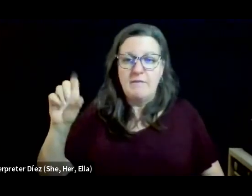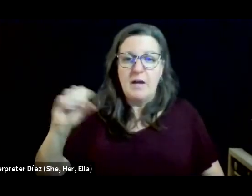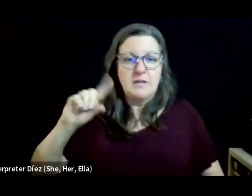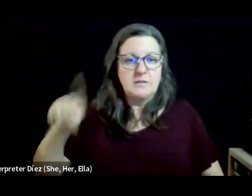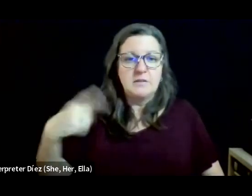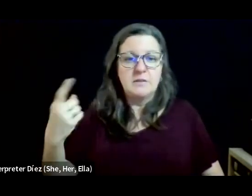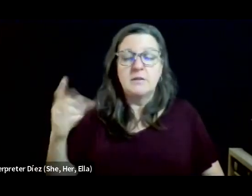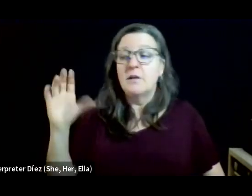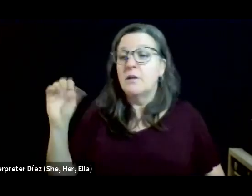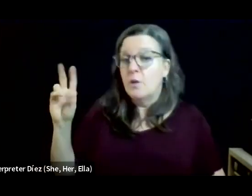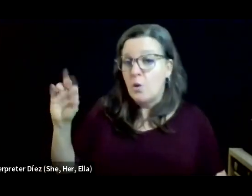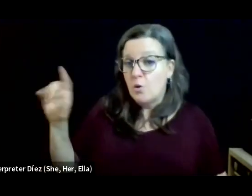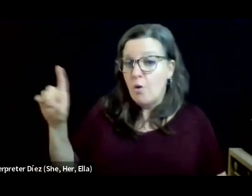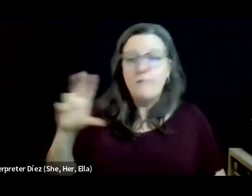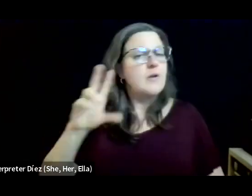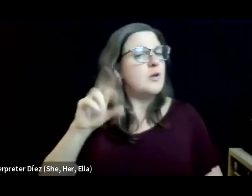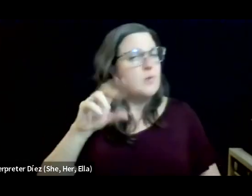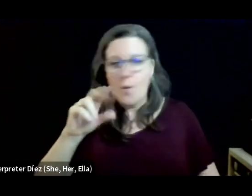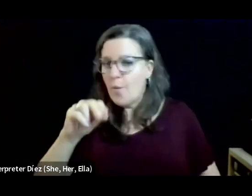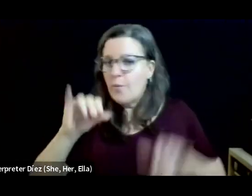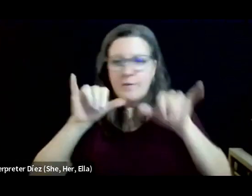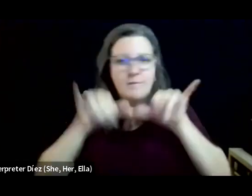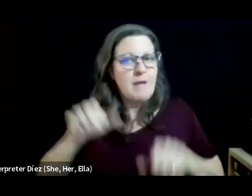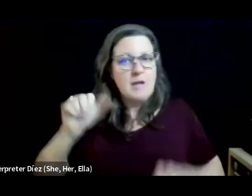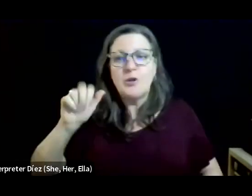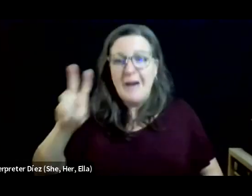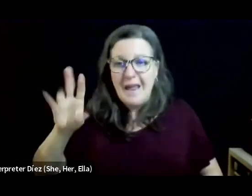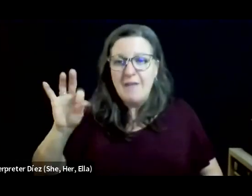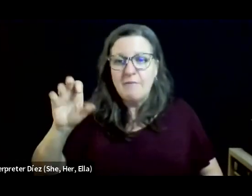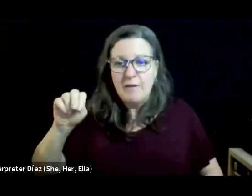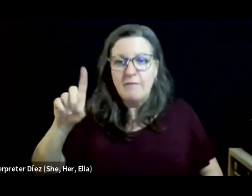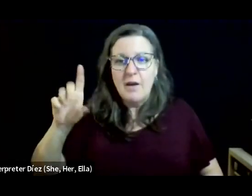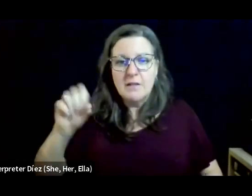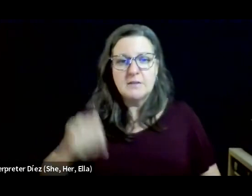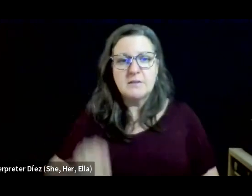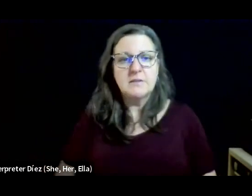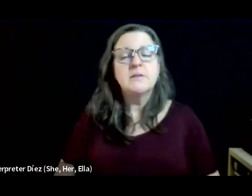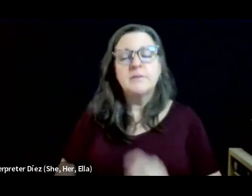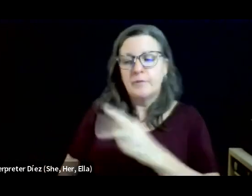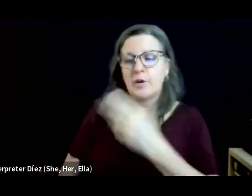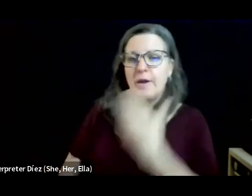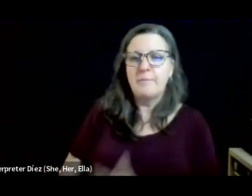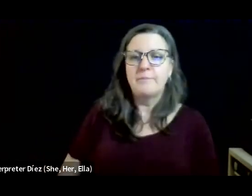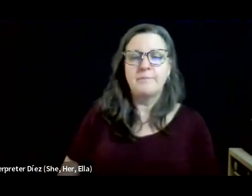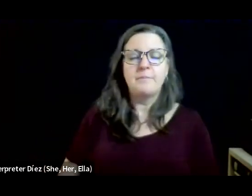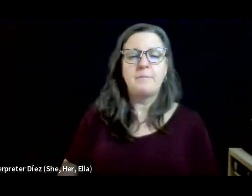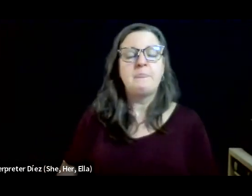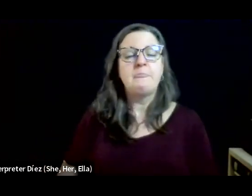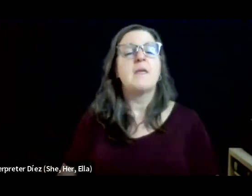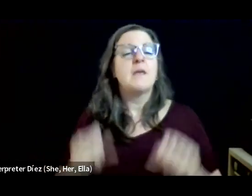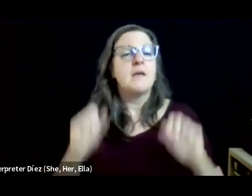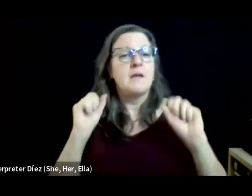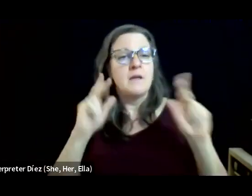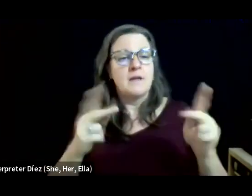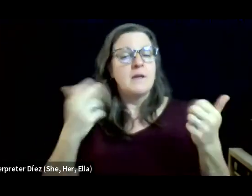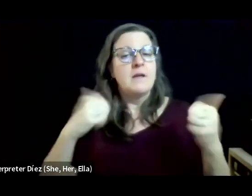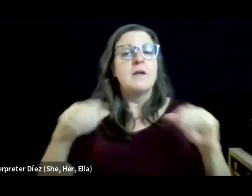No. Measure AV funds. Okay. Thank you. Okay. Uh, any further discussion?